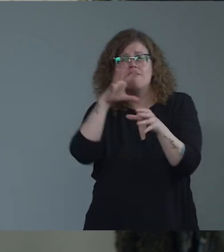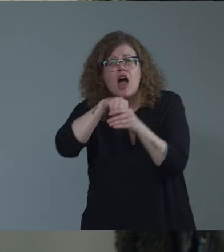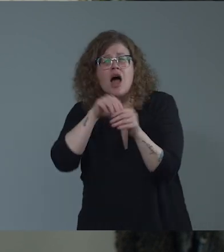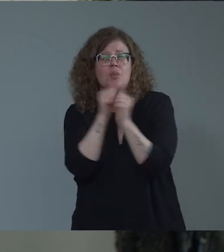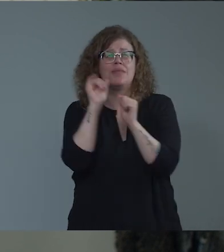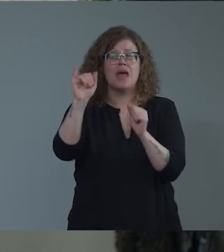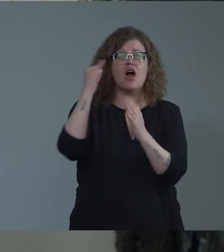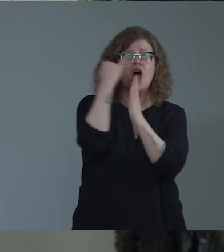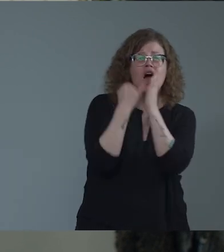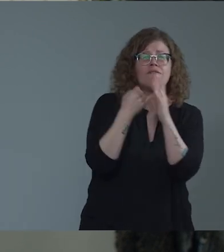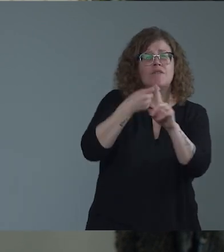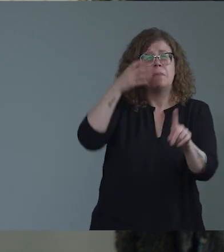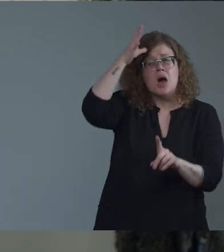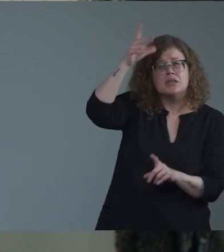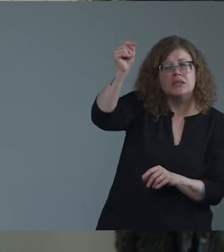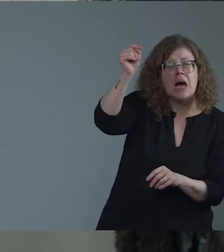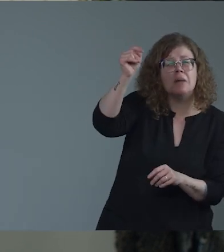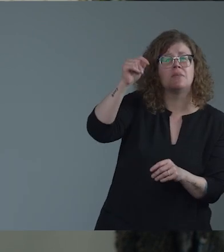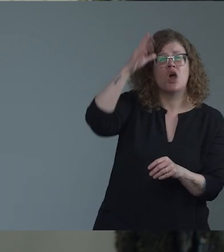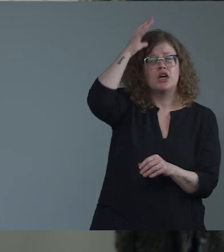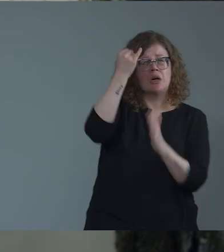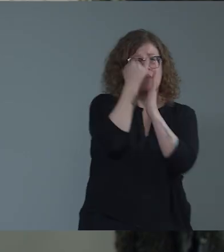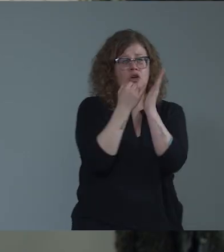and trades and professions involved in